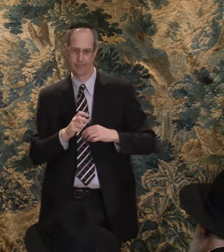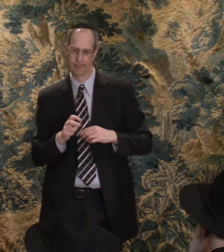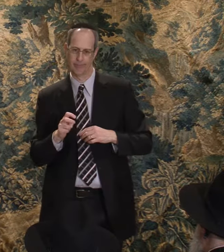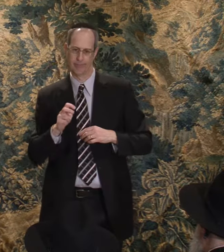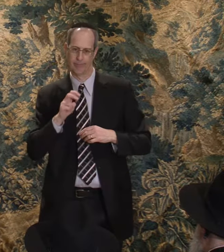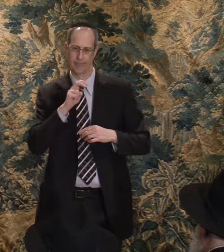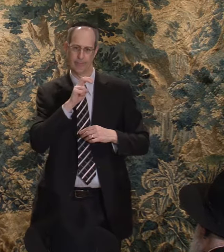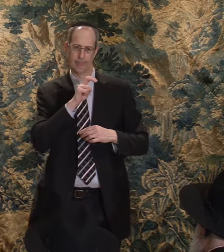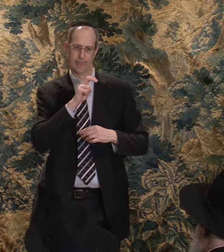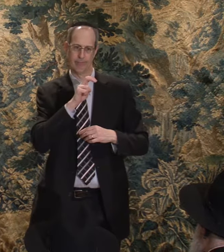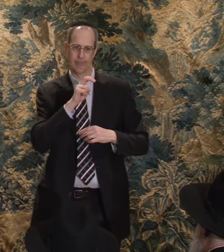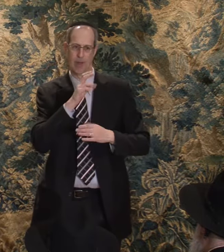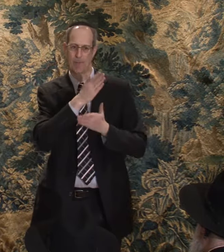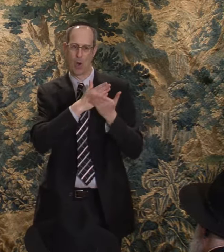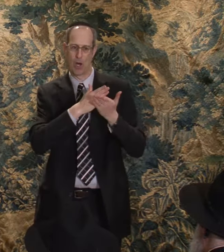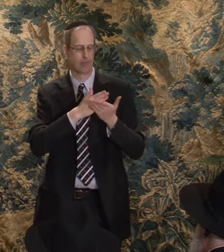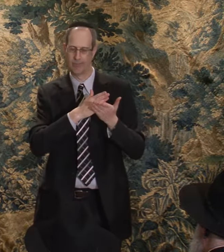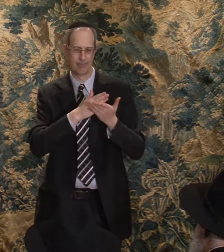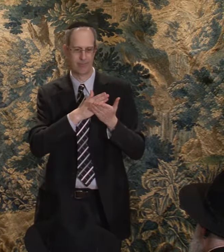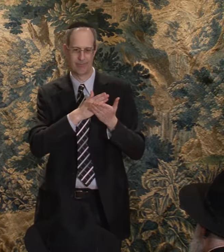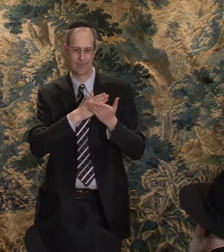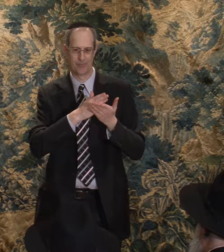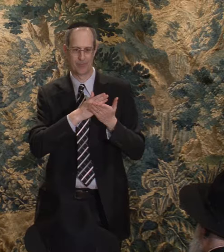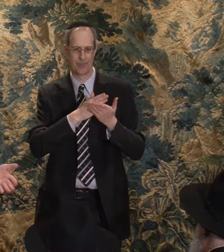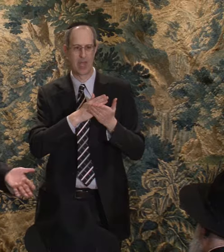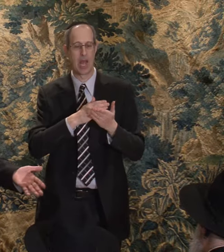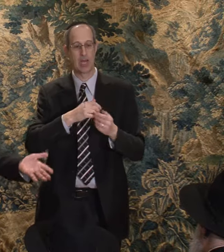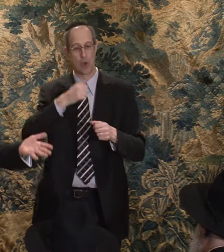the mountain and let's remember the Emmaus fear oh we have to improve